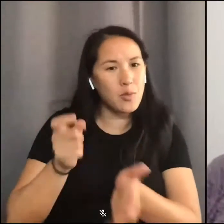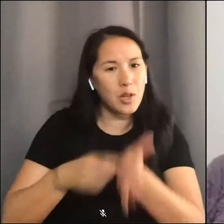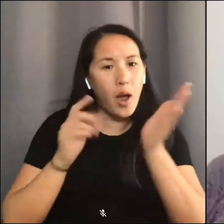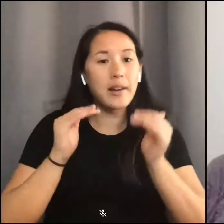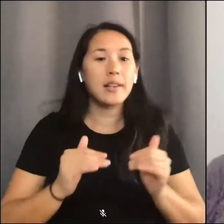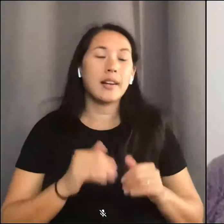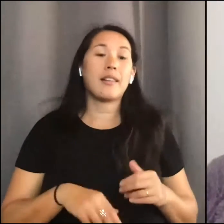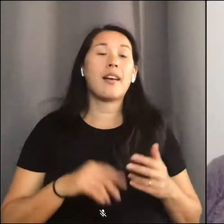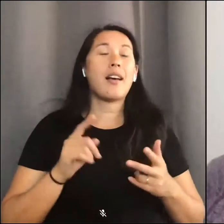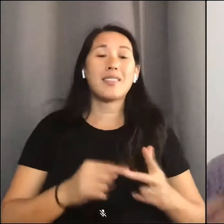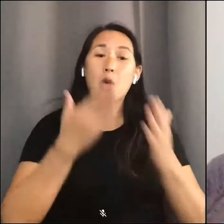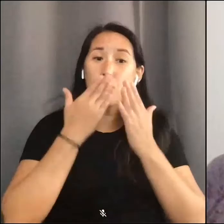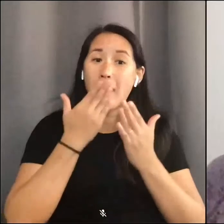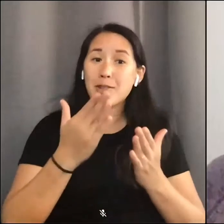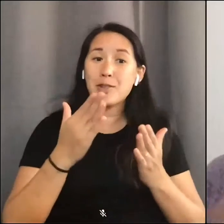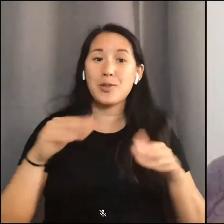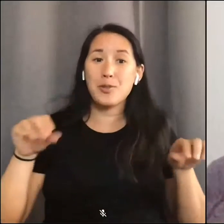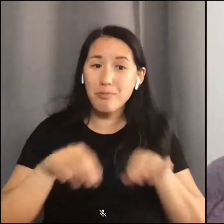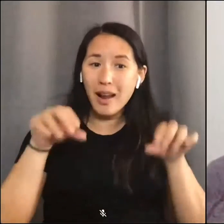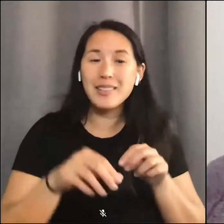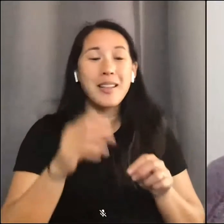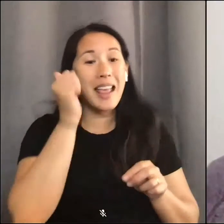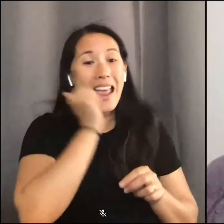three things you're grateful for end of the day three things you're grateful for